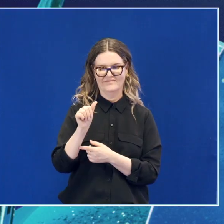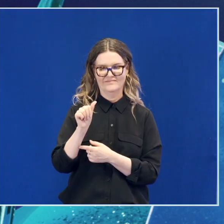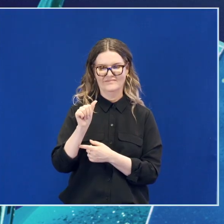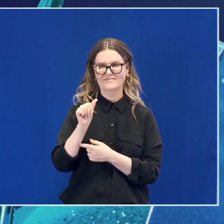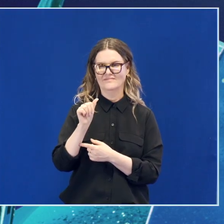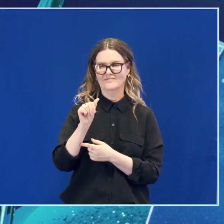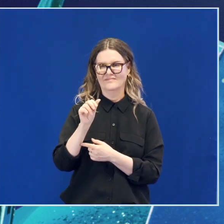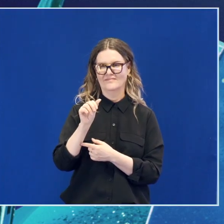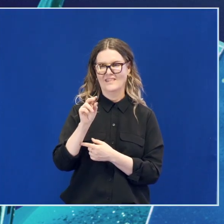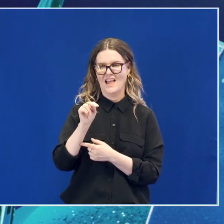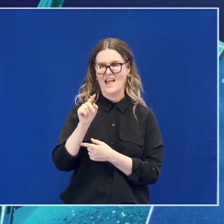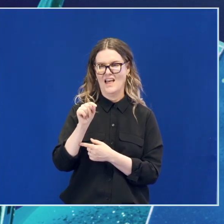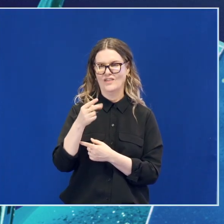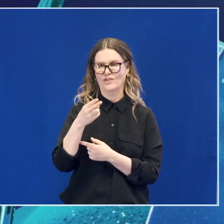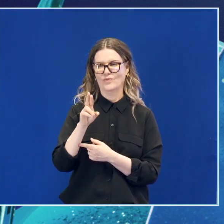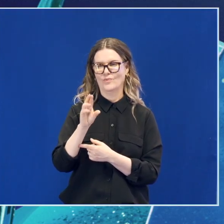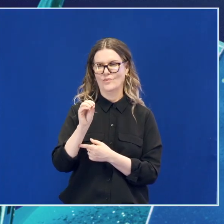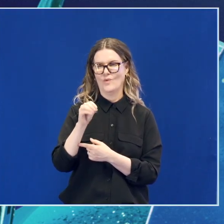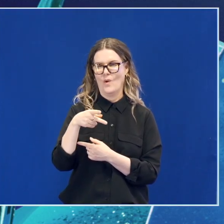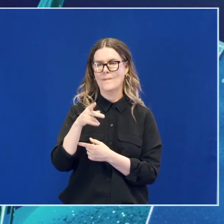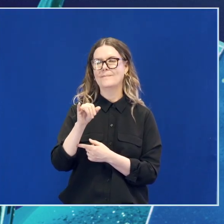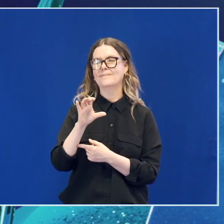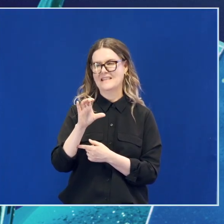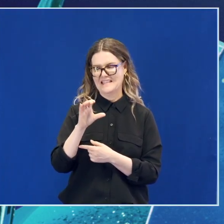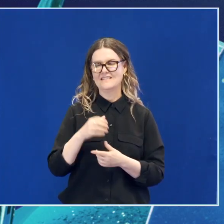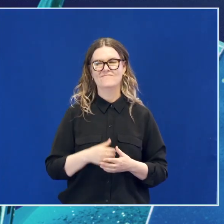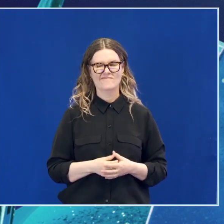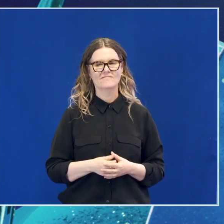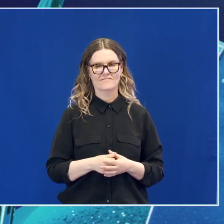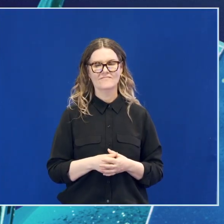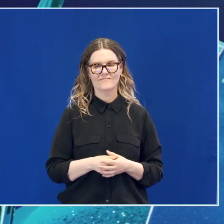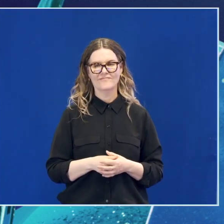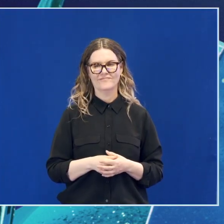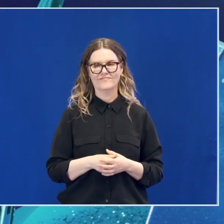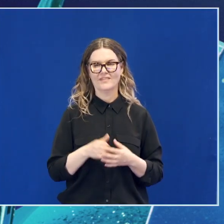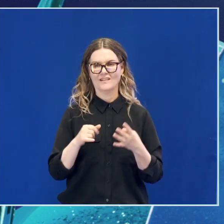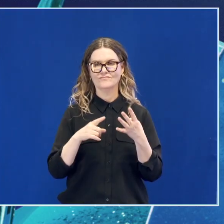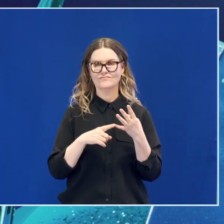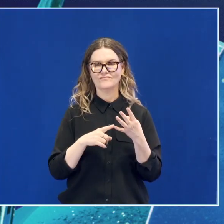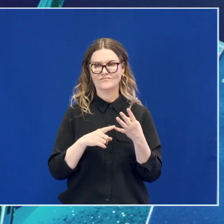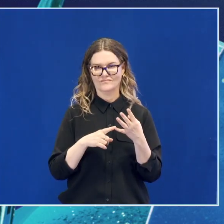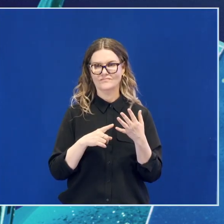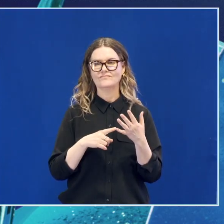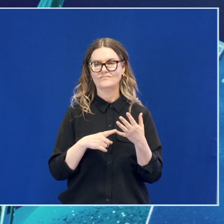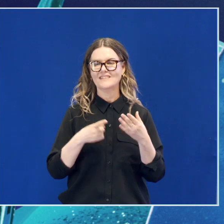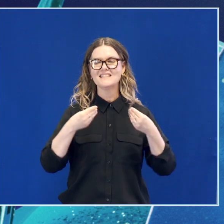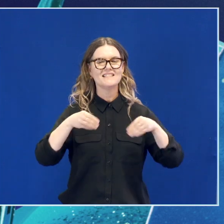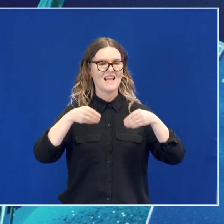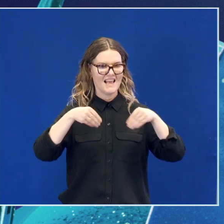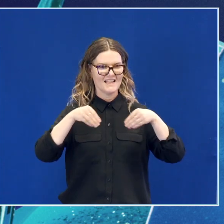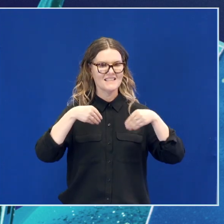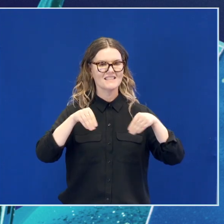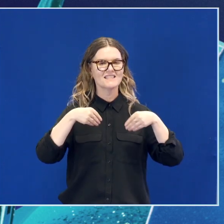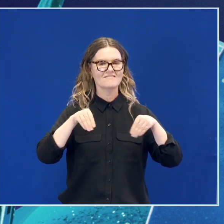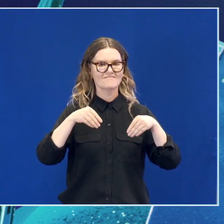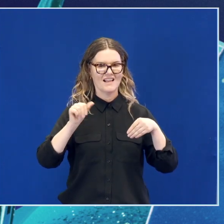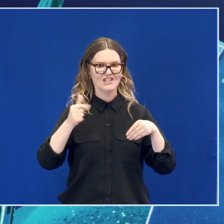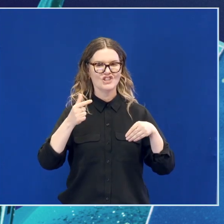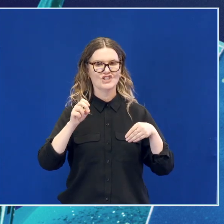And I'll show a little bit of Cowork as well. And then a sales agent, which taps into our Dynamics system. Sorry, Kurt.